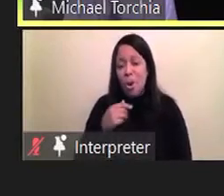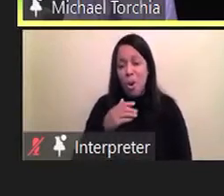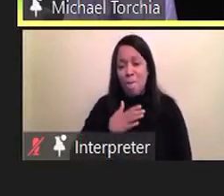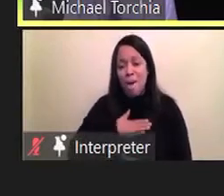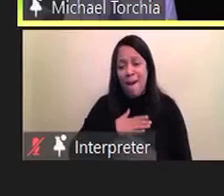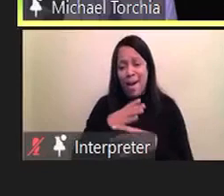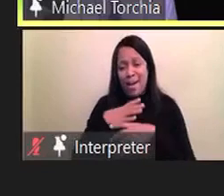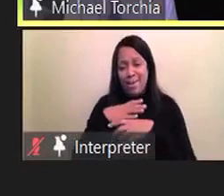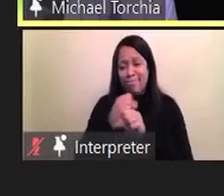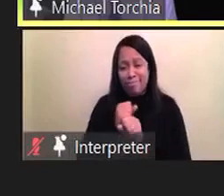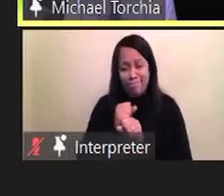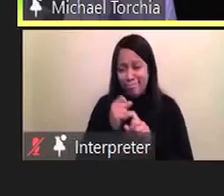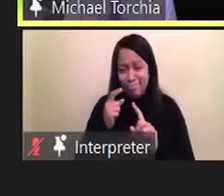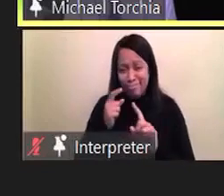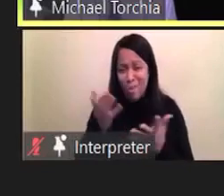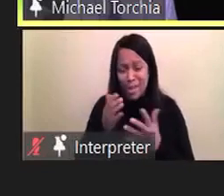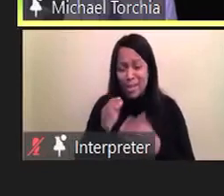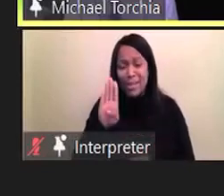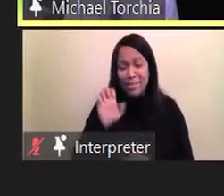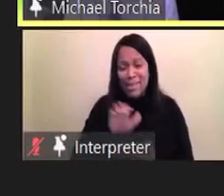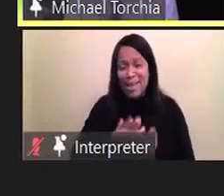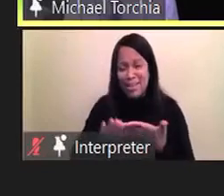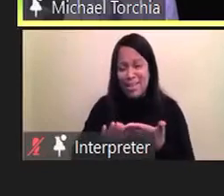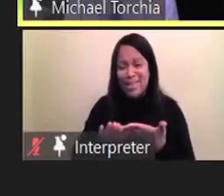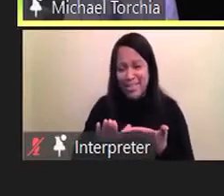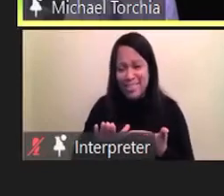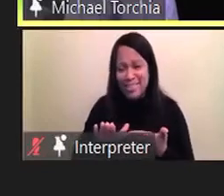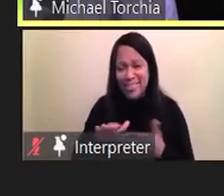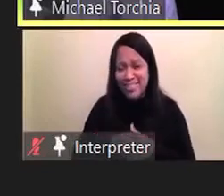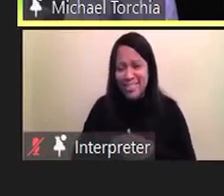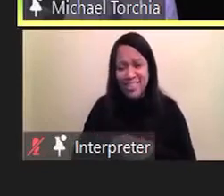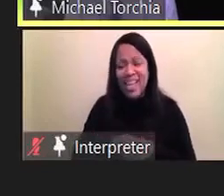be nice. It's a lot less expensive than a lawsuit.